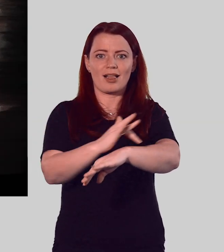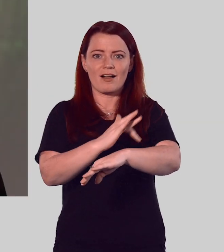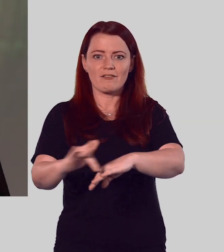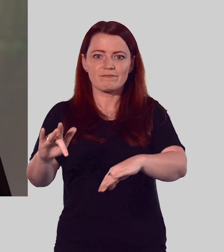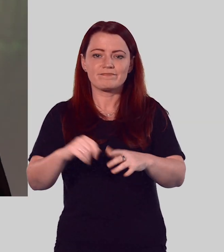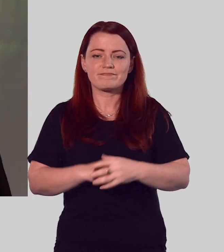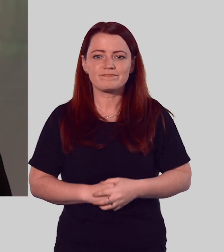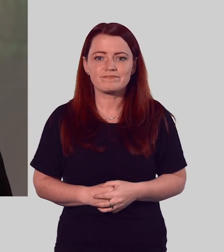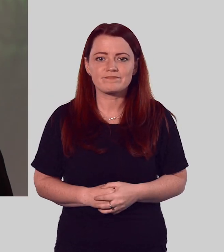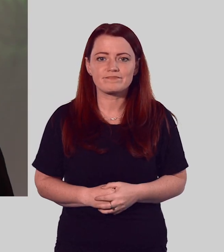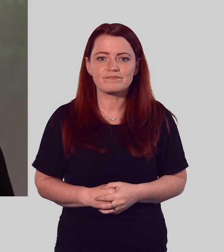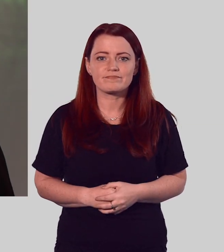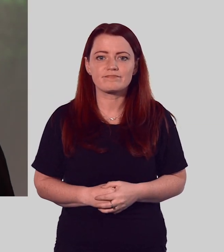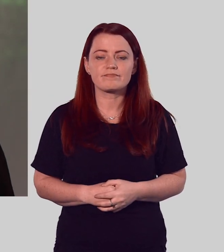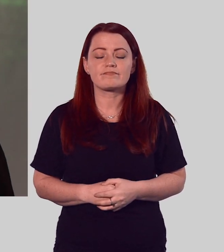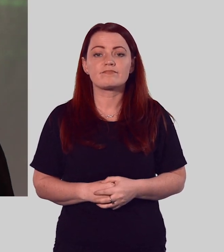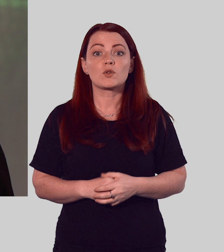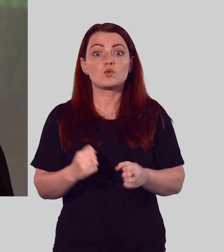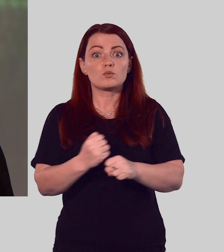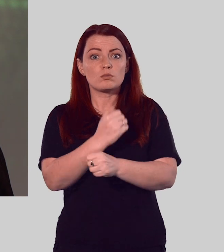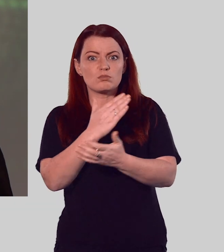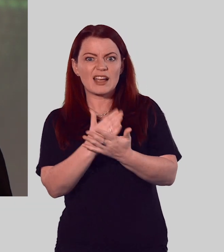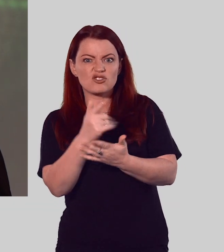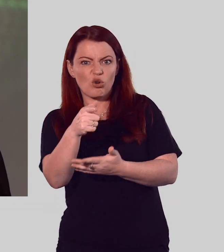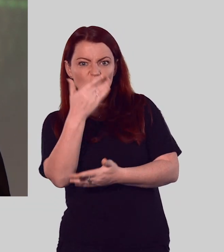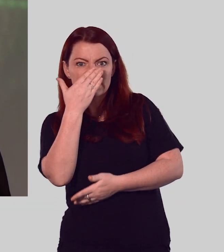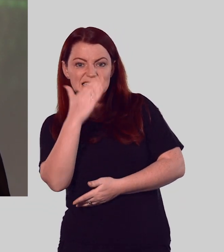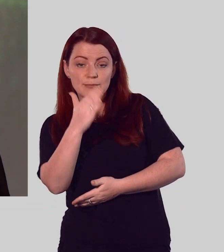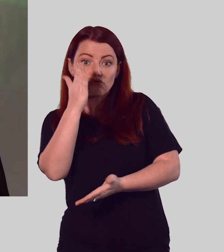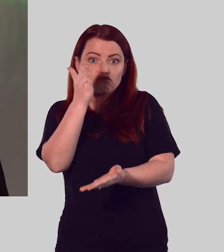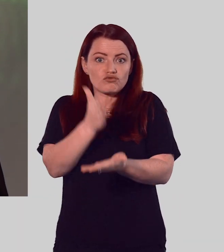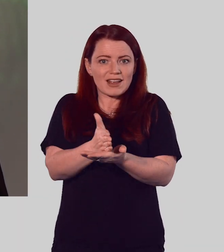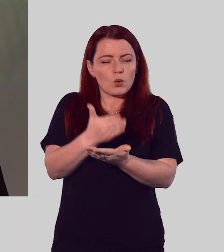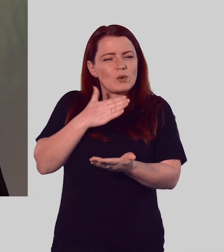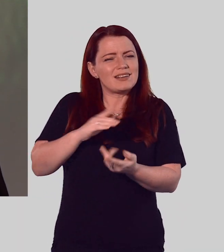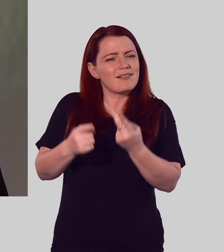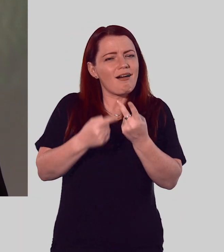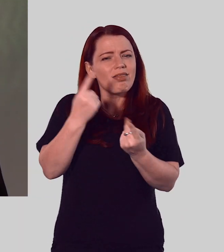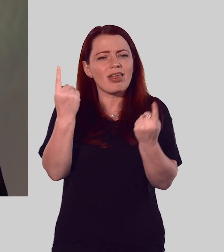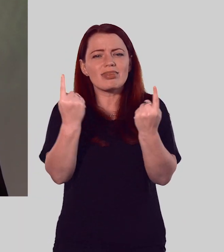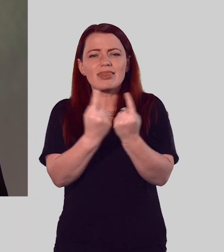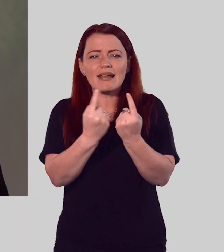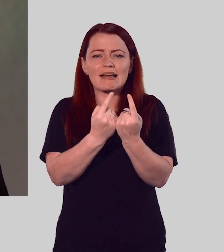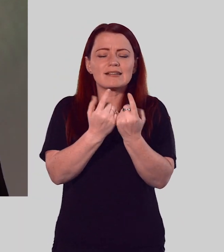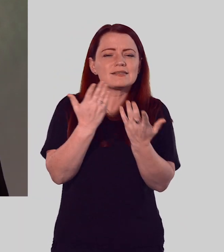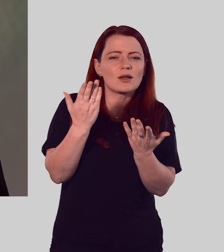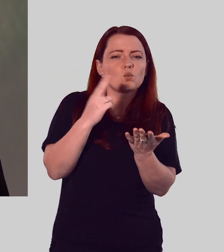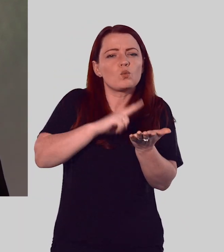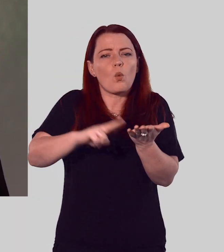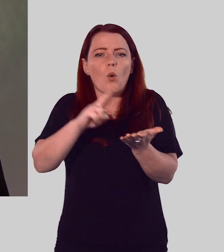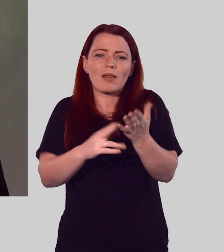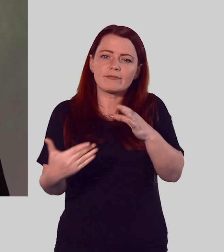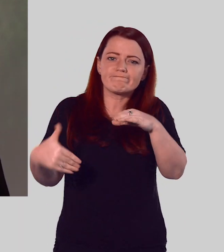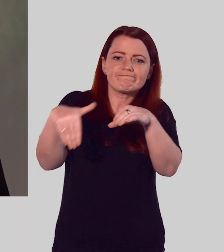To make the campaign appear real we need some other elements that you would naturally find as part of a campaign,